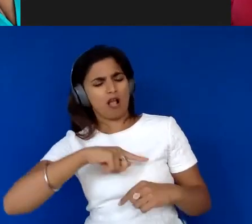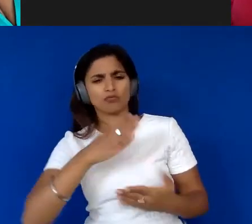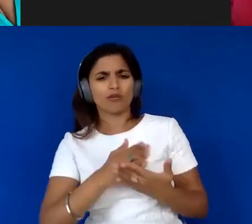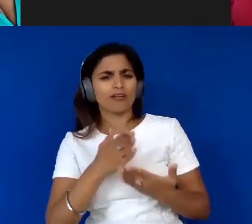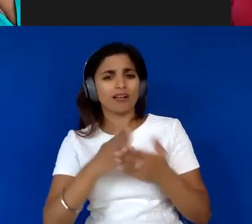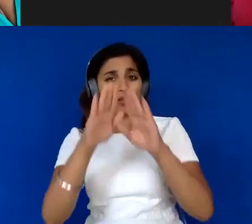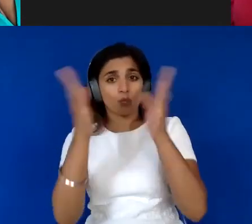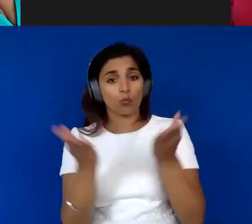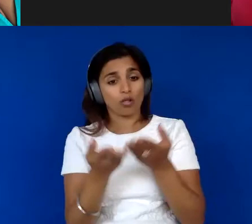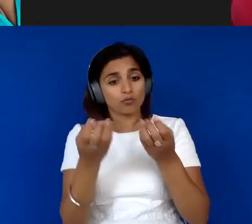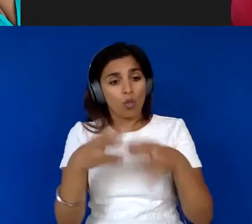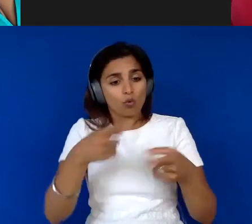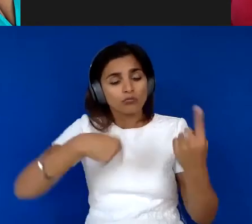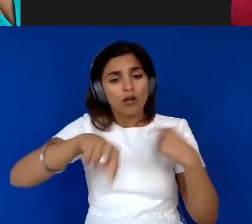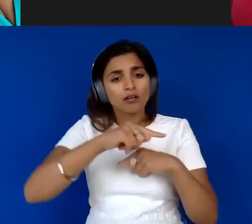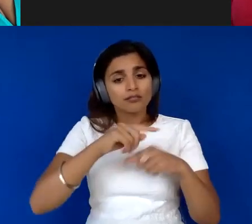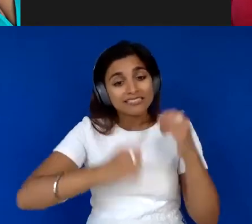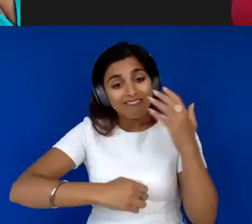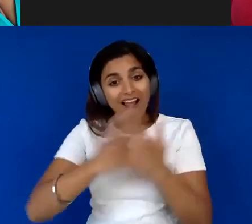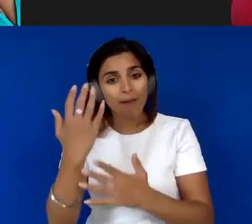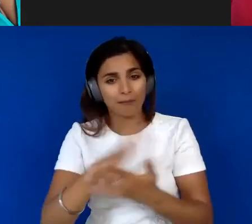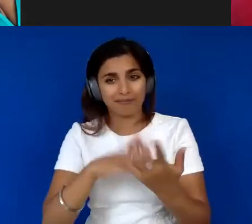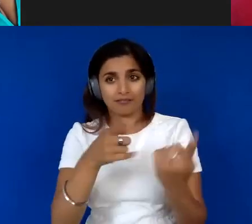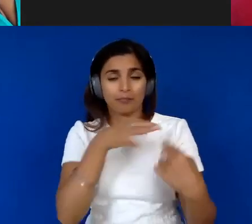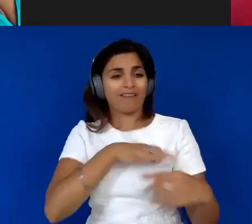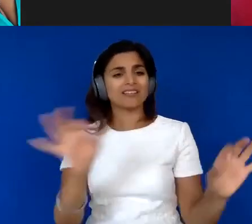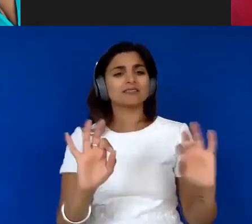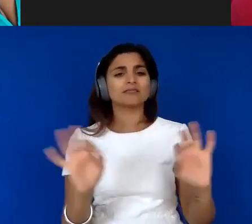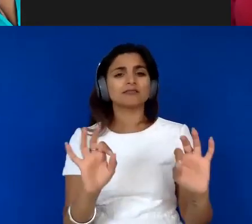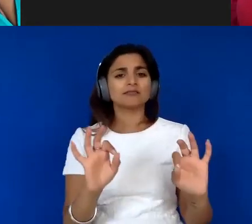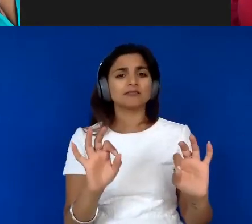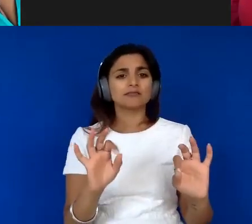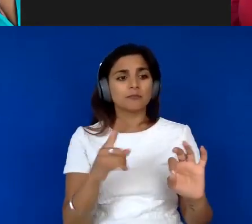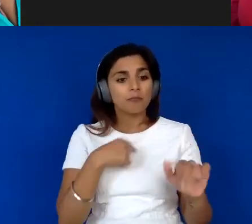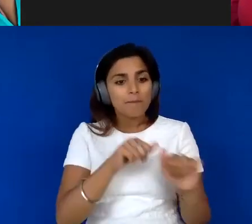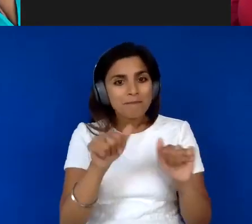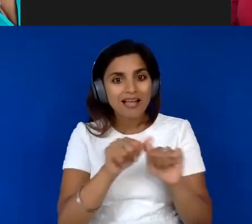development and understanding our a better future I think so